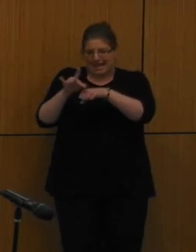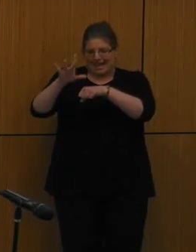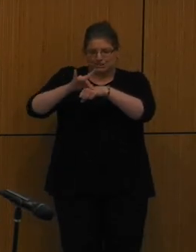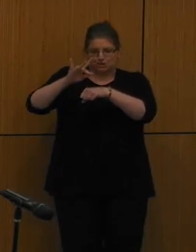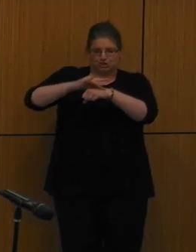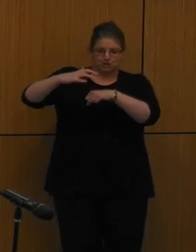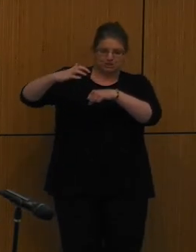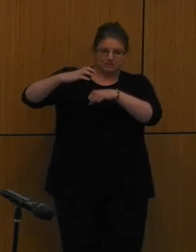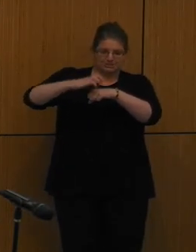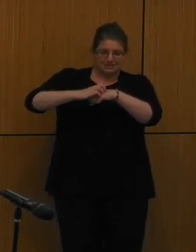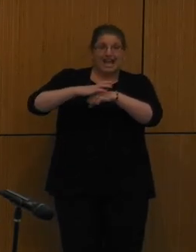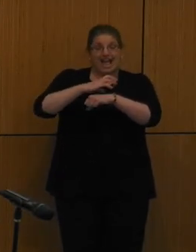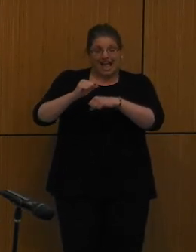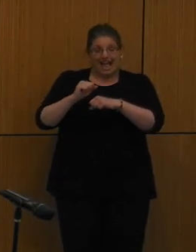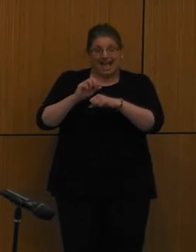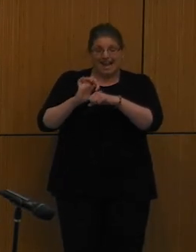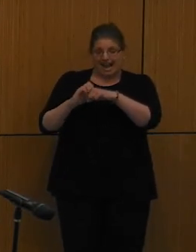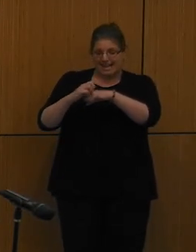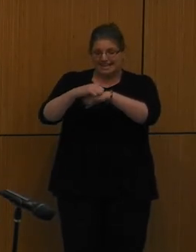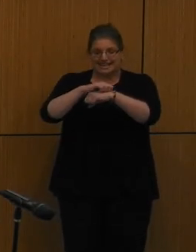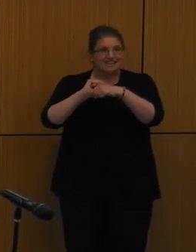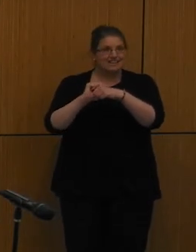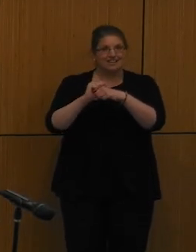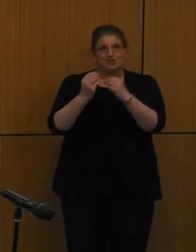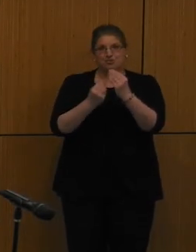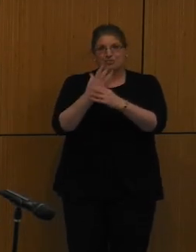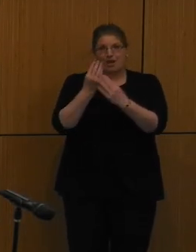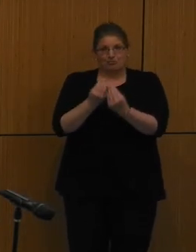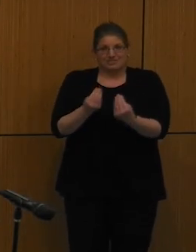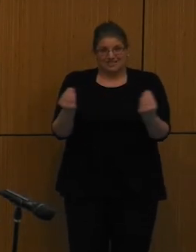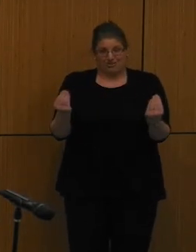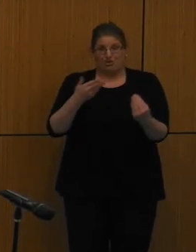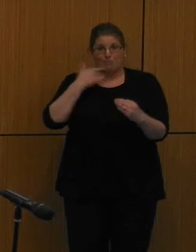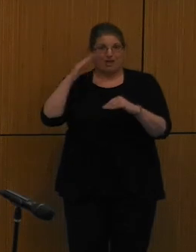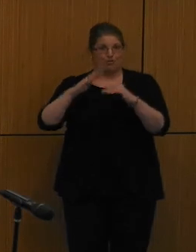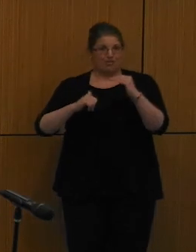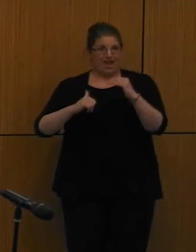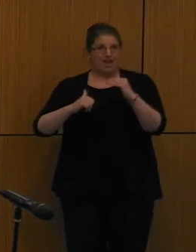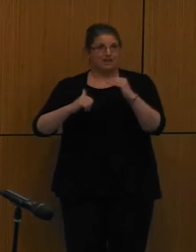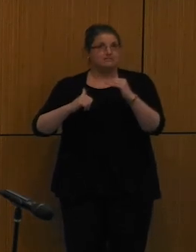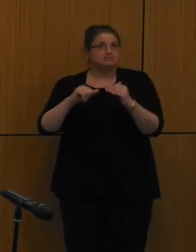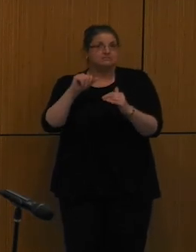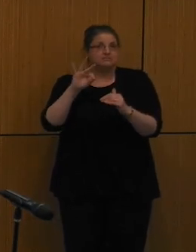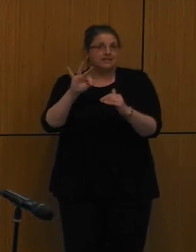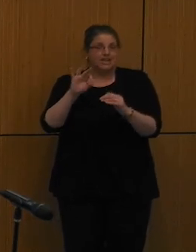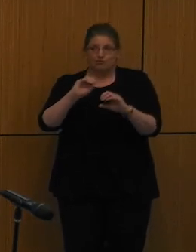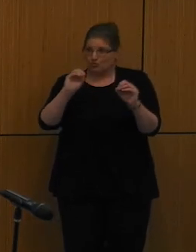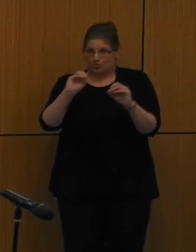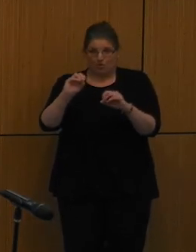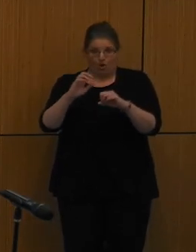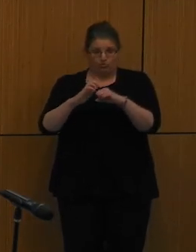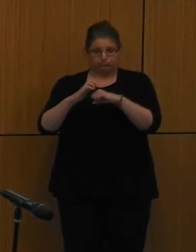to eat the plant material much better than, they were then. They would if they didn't have that, this global structure.